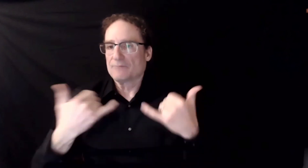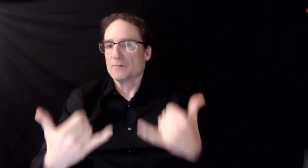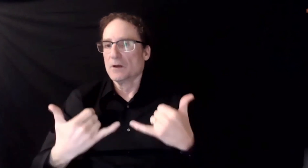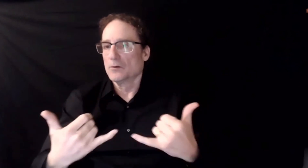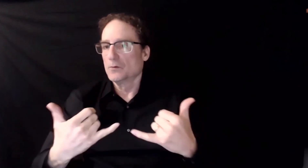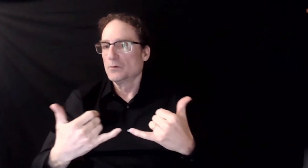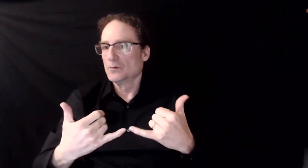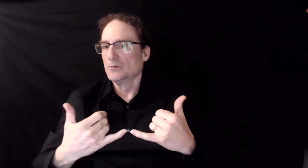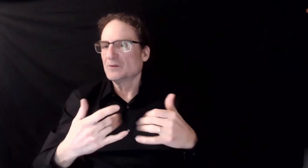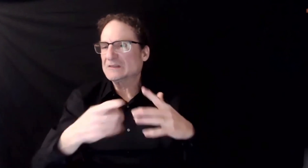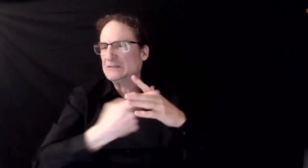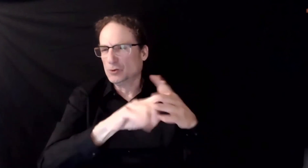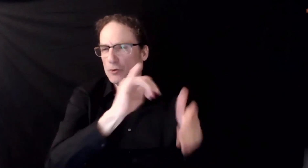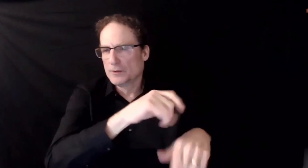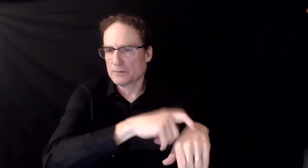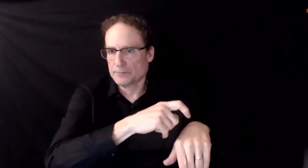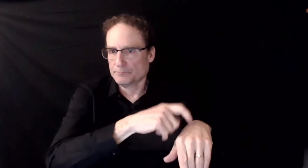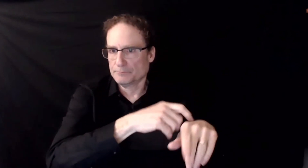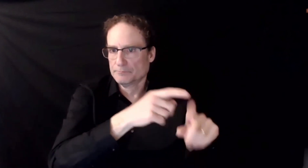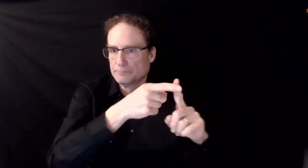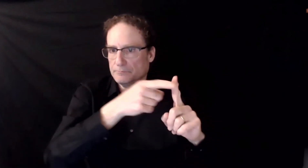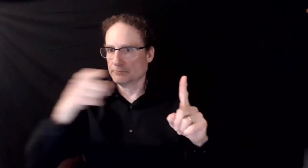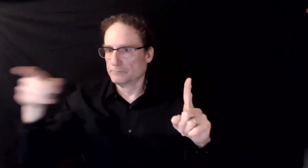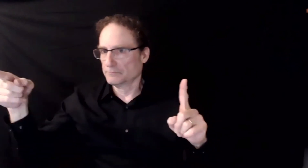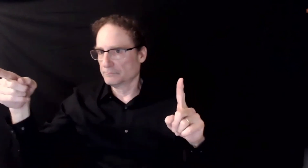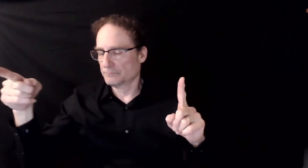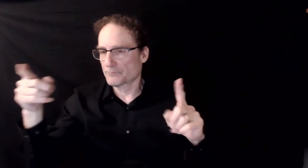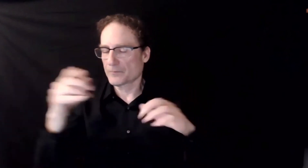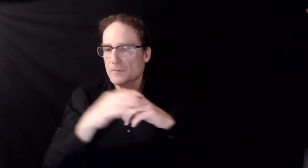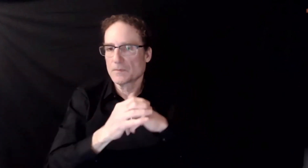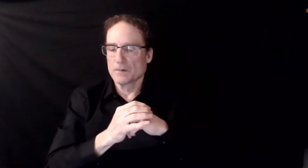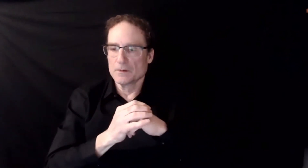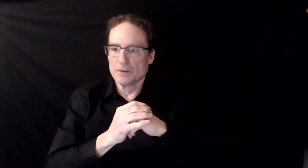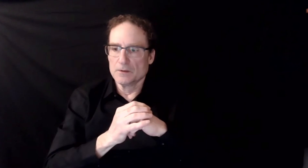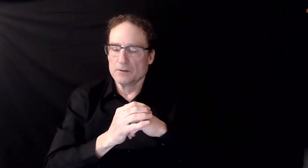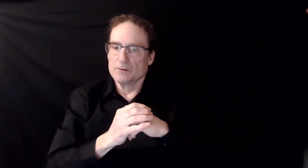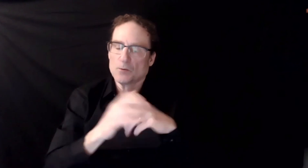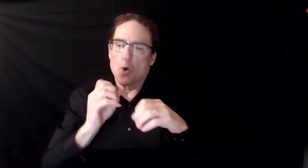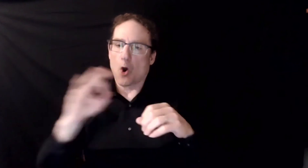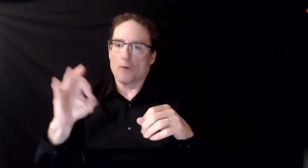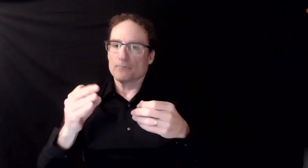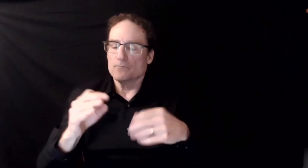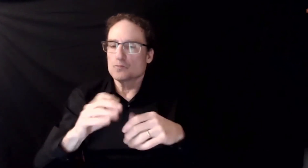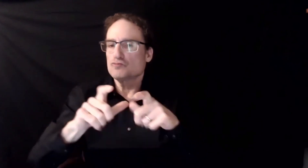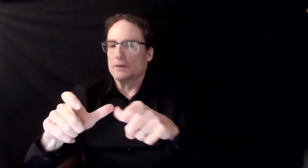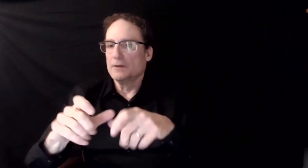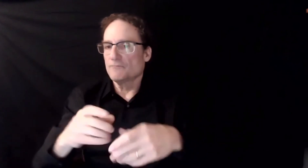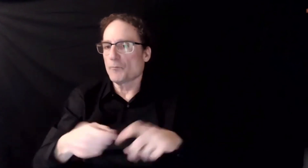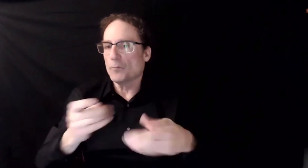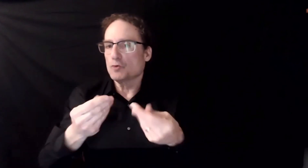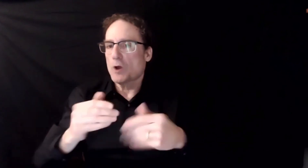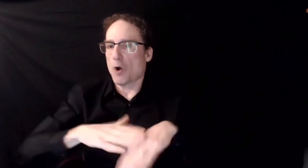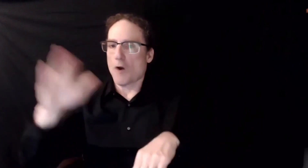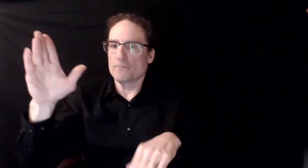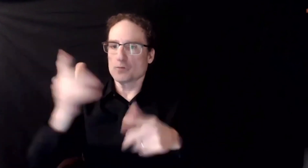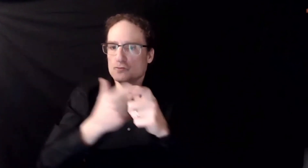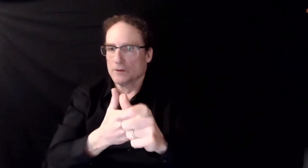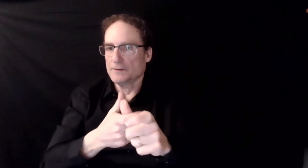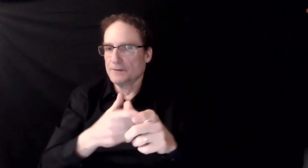and set that direction for the work to happen when we were there during our tenure, and that has really persisted into this day.